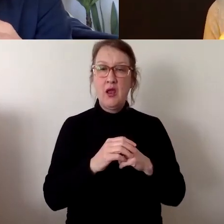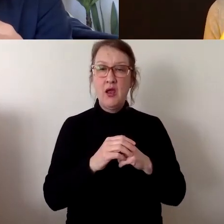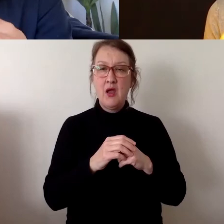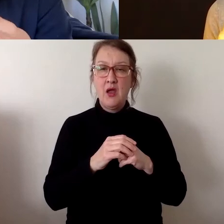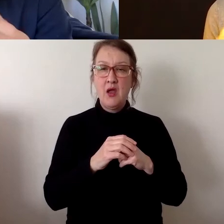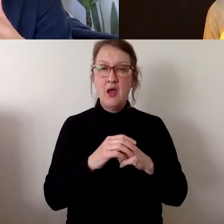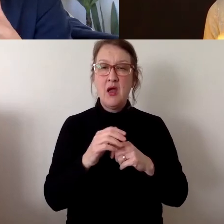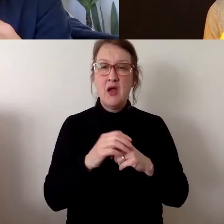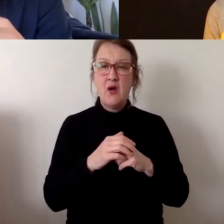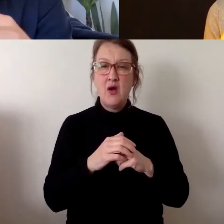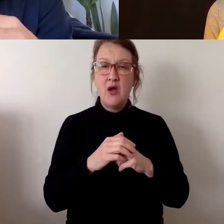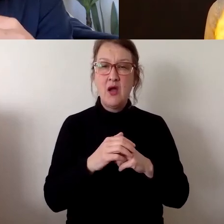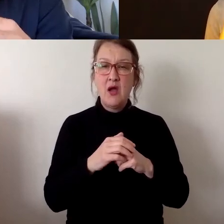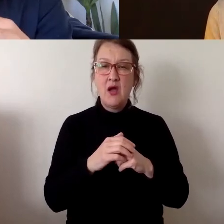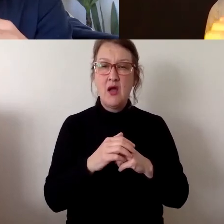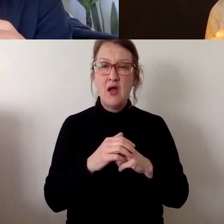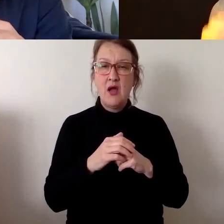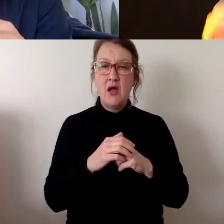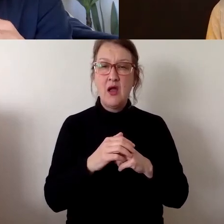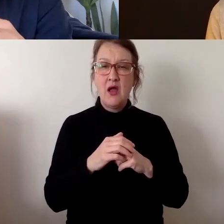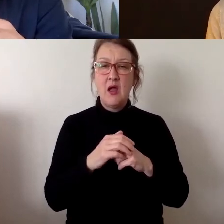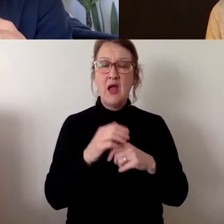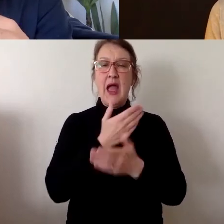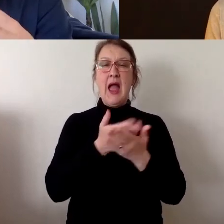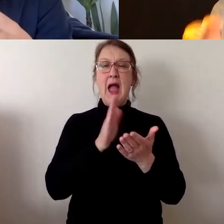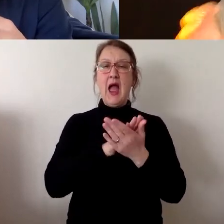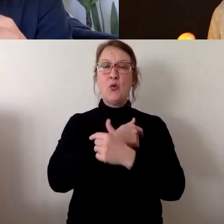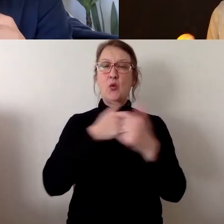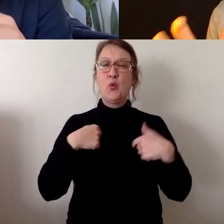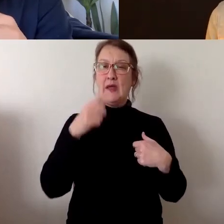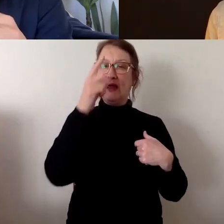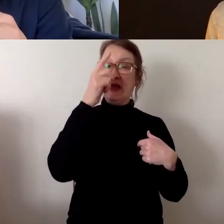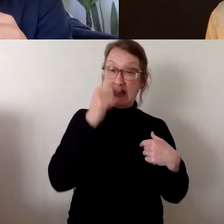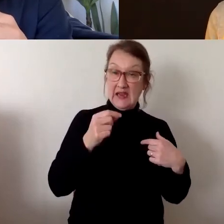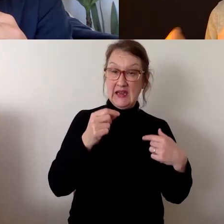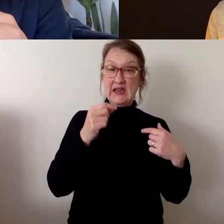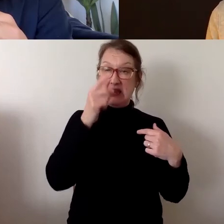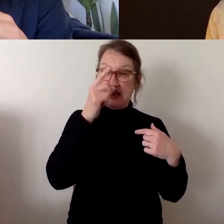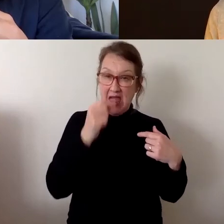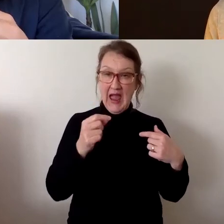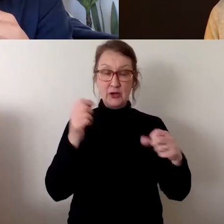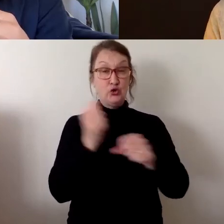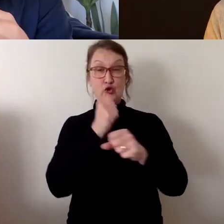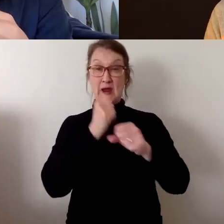Of course, what is such a busy and crowded digital market already.